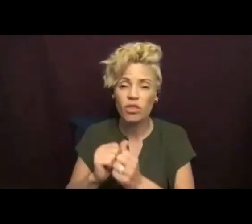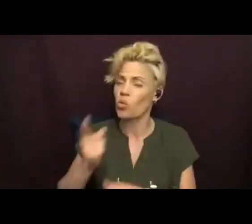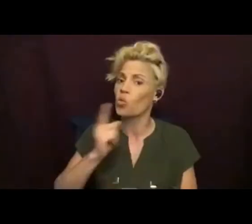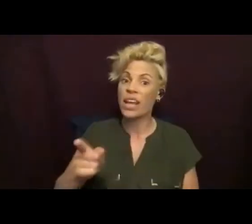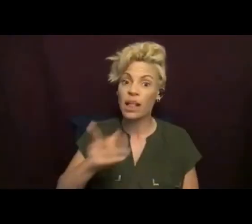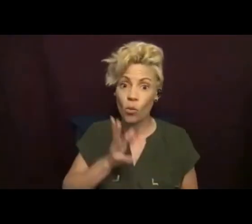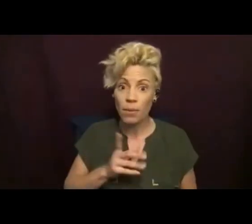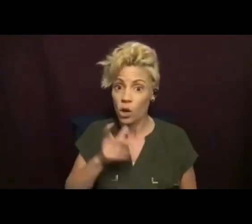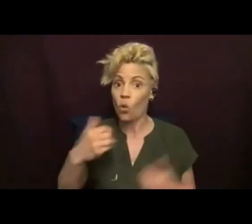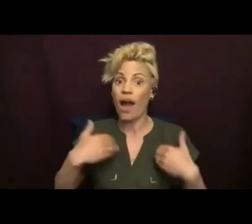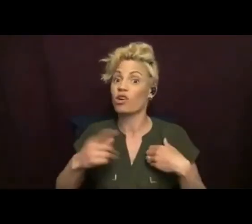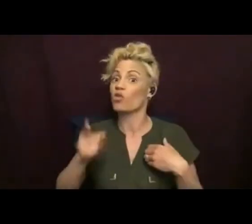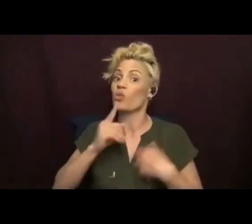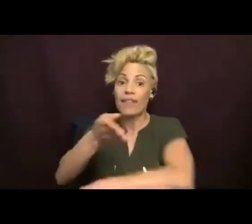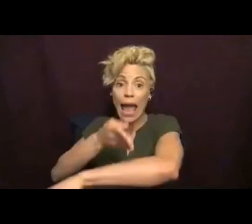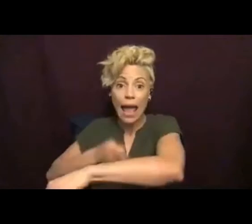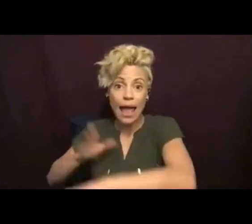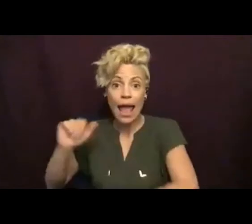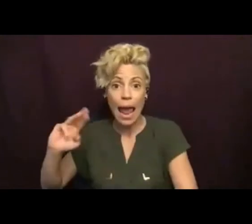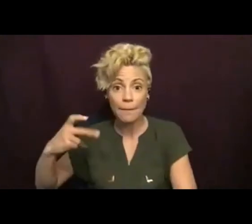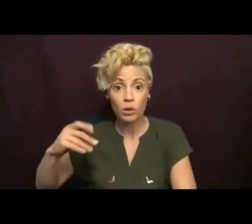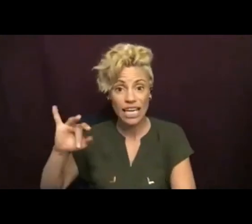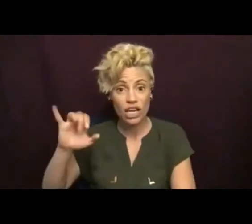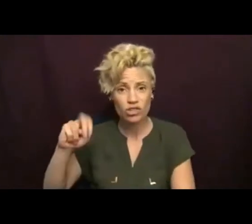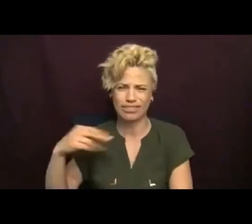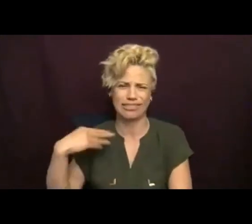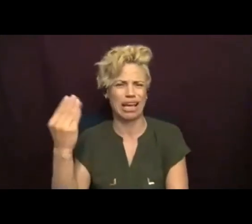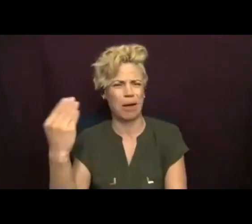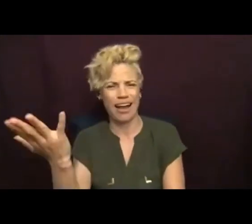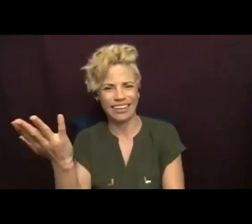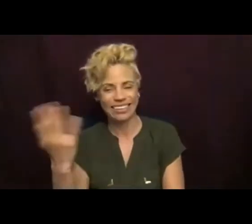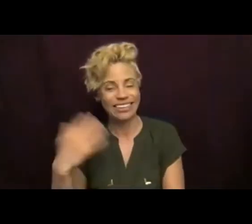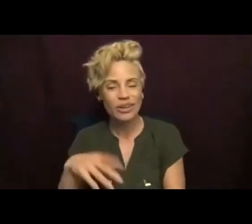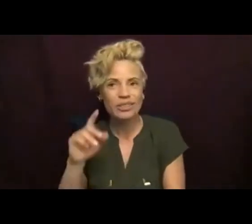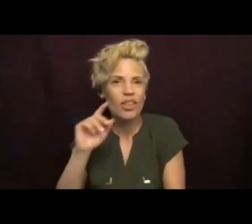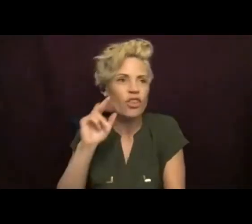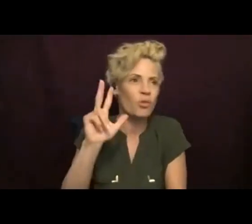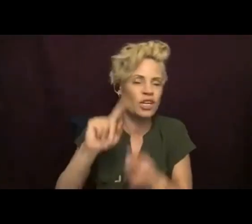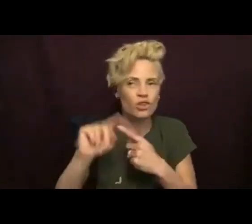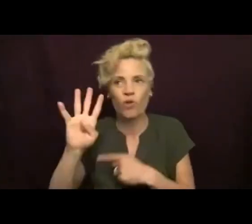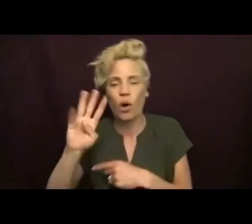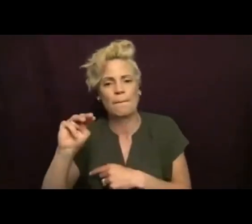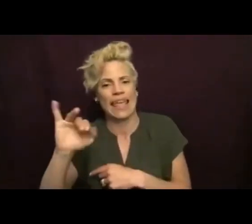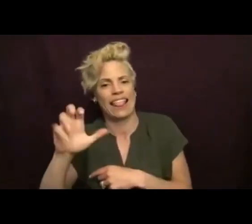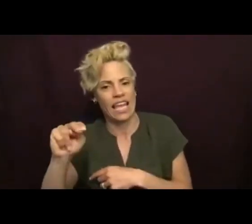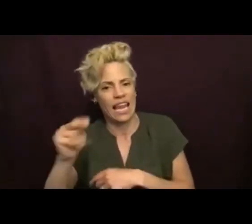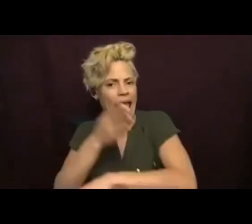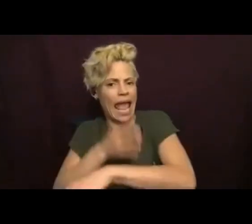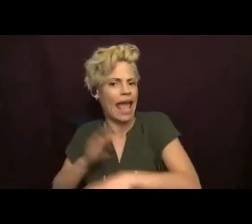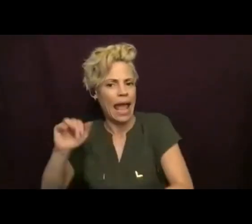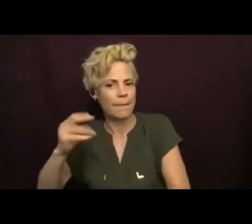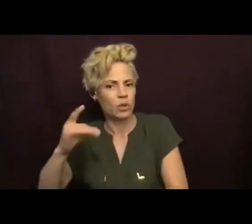There are only three to 4 million amputees in America and who sells 3 million books?